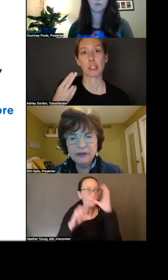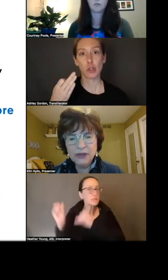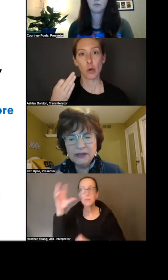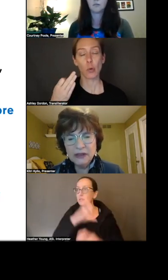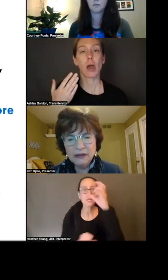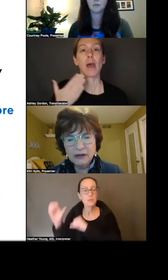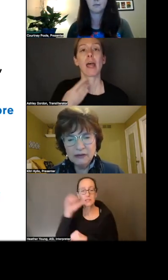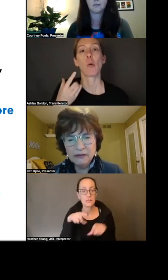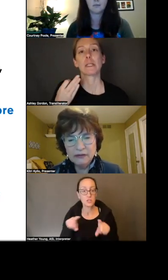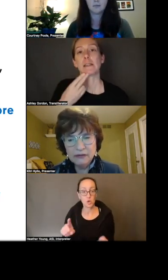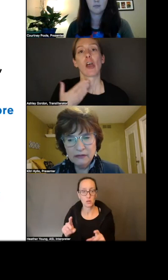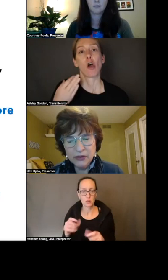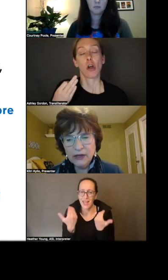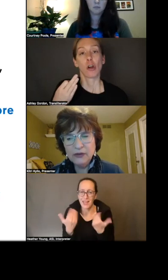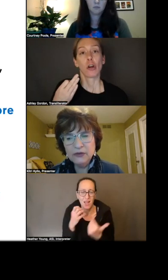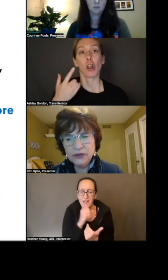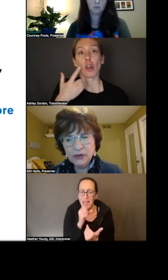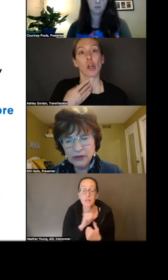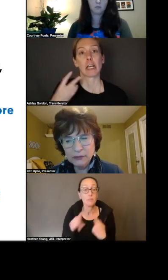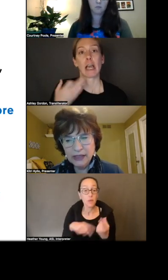And once they are learning how to use their cochlear implant